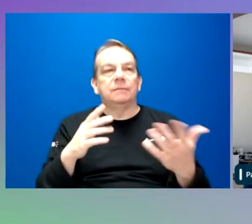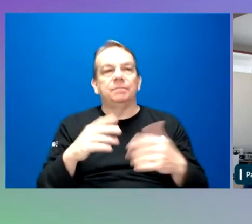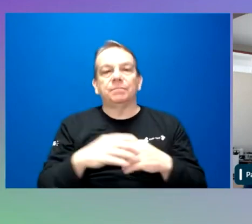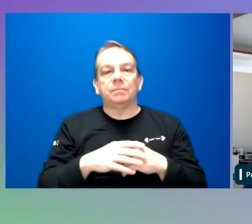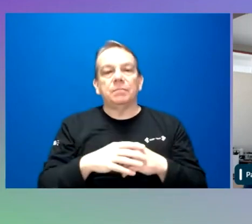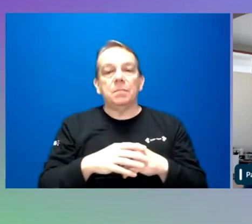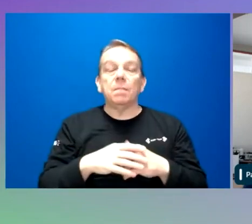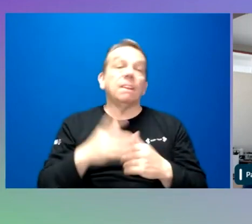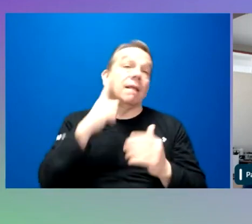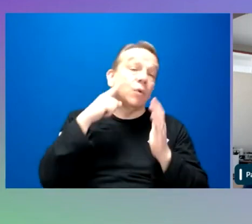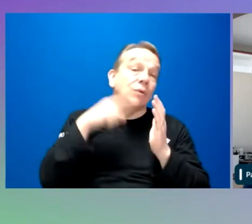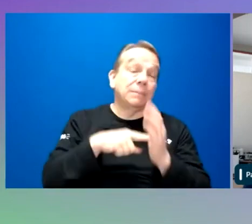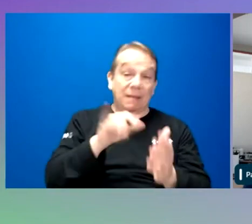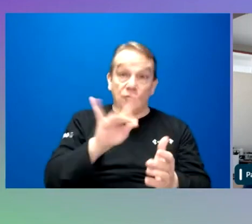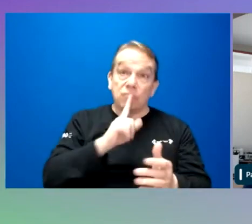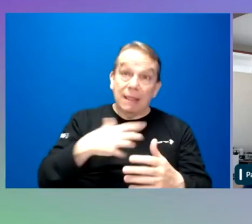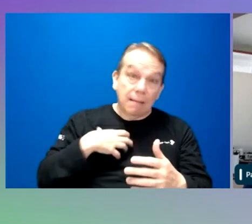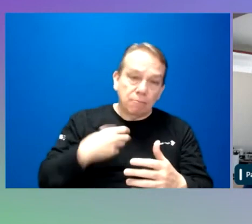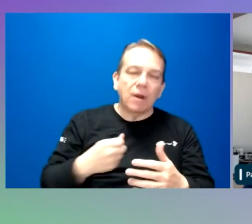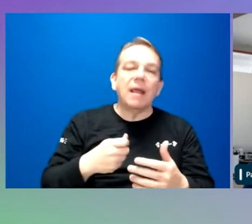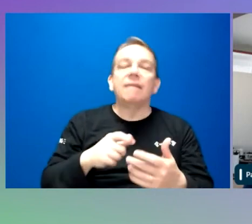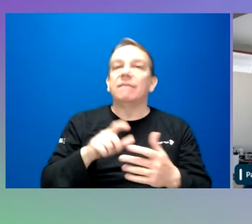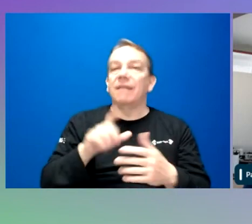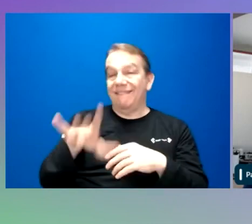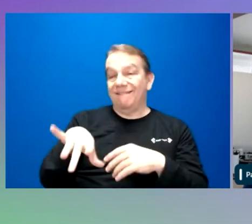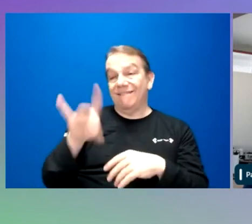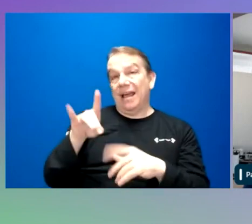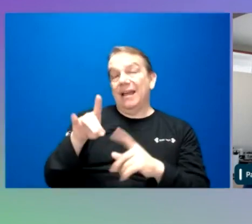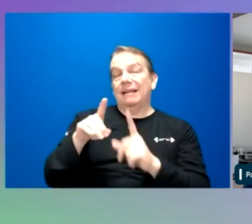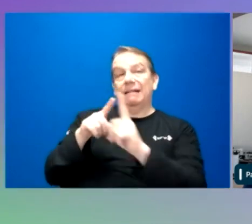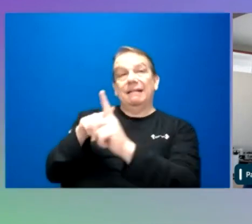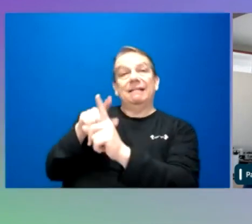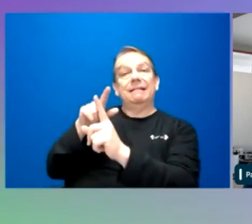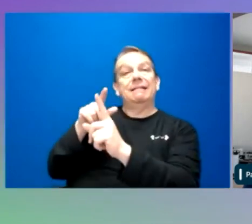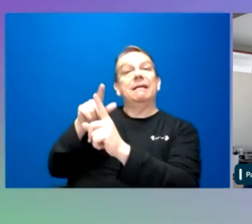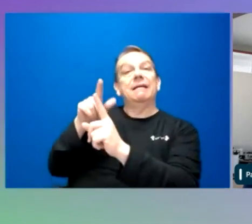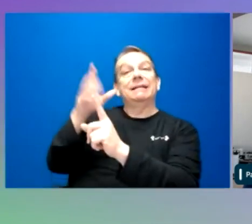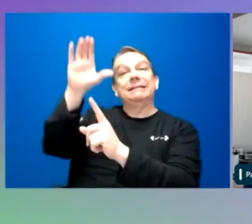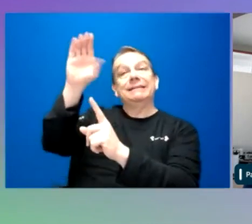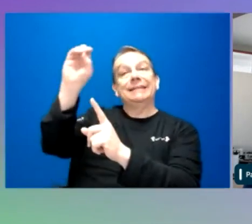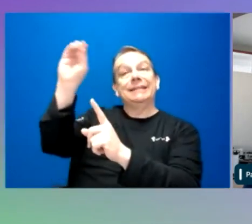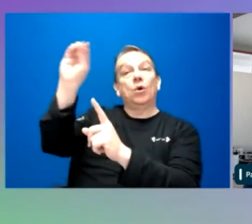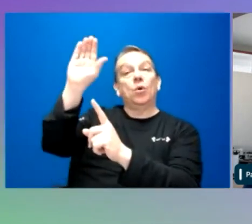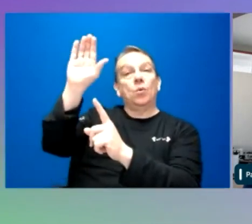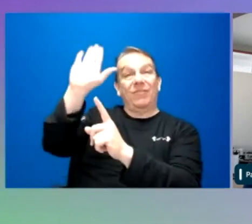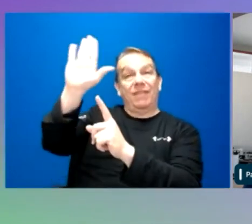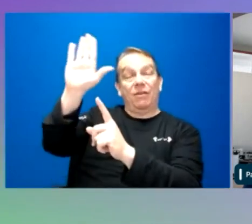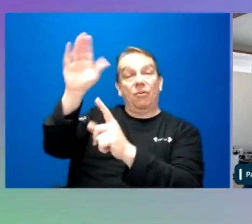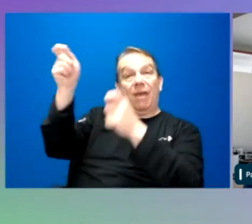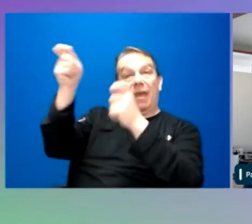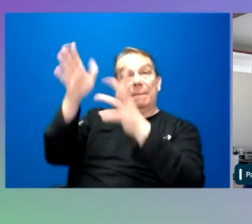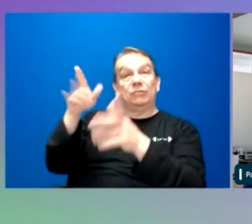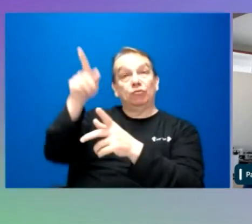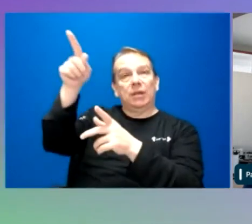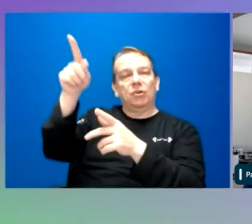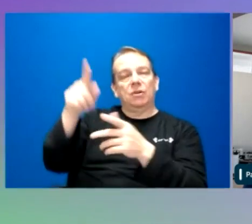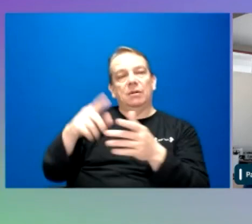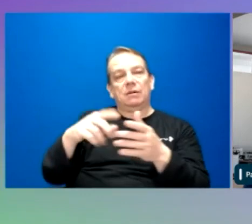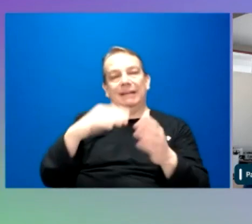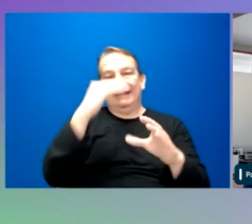admin and just say, hey, we're doing this to promote inclusion